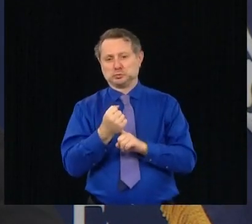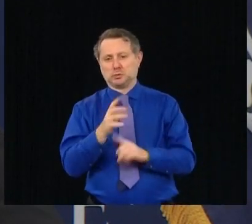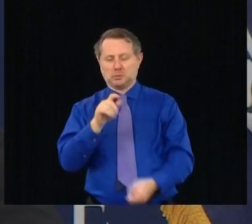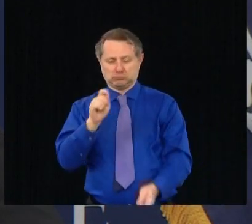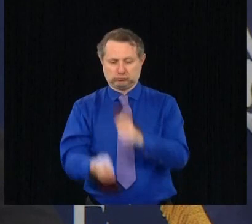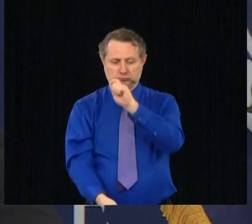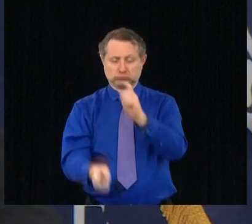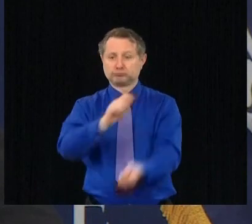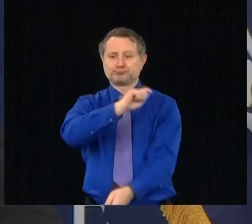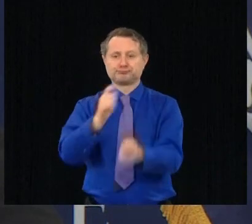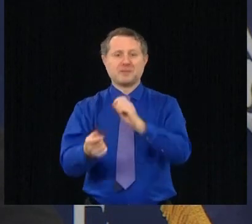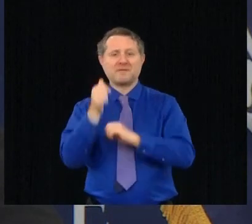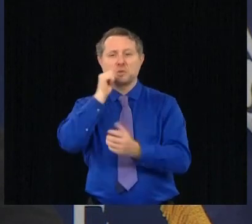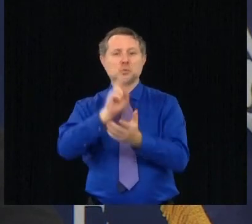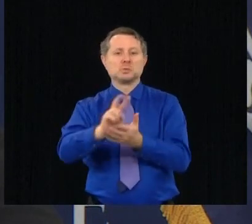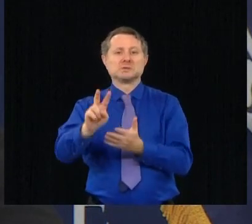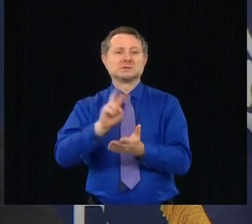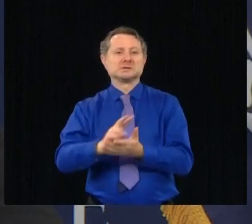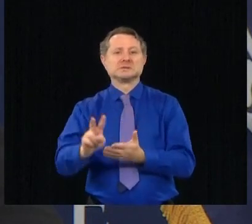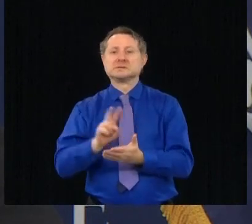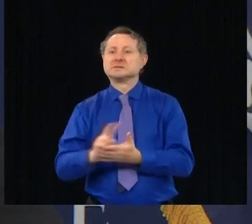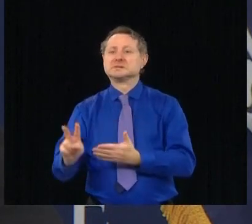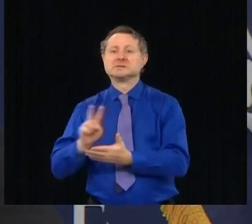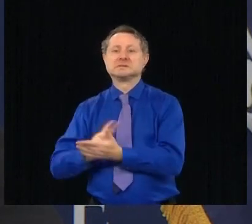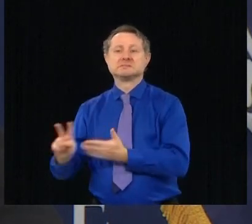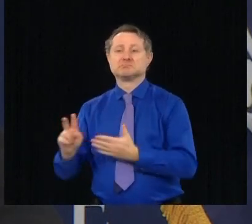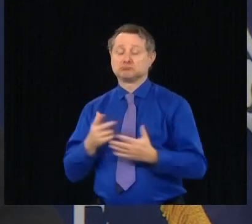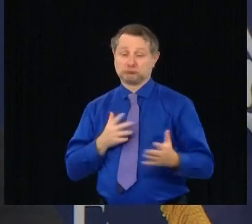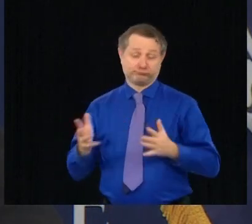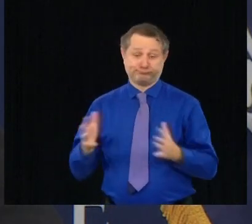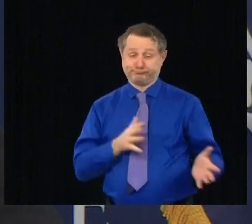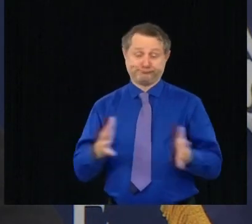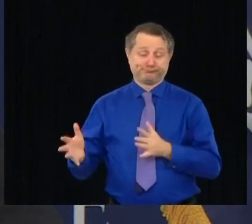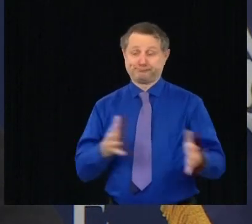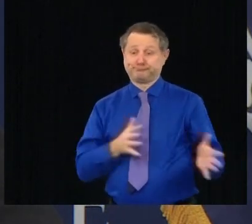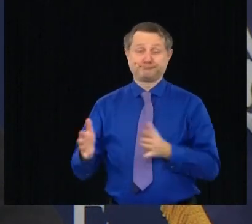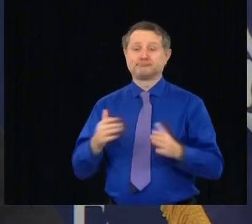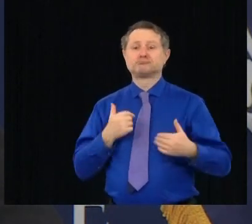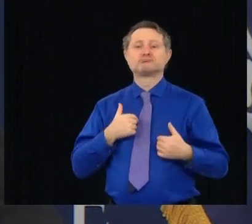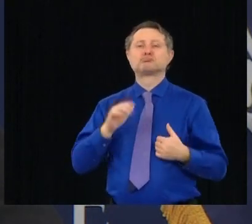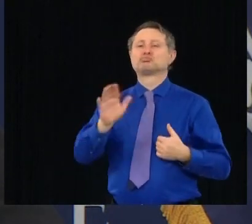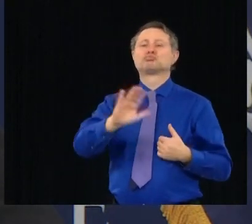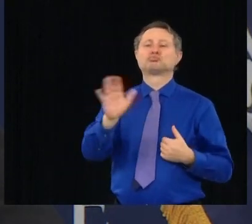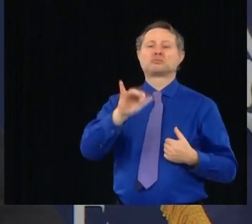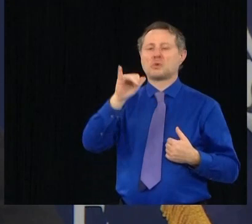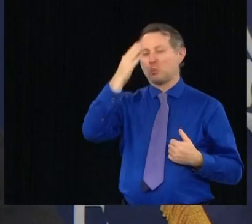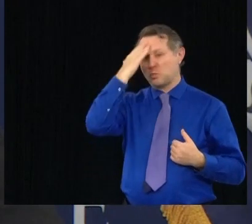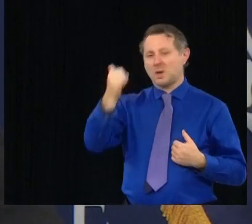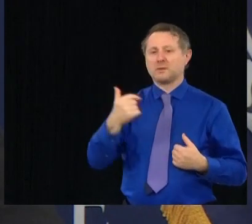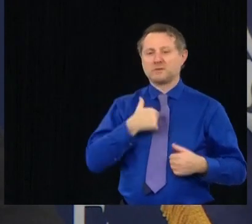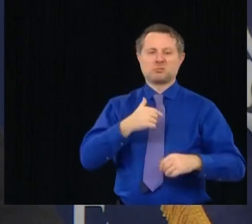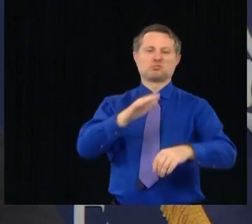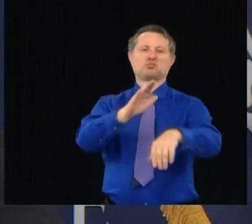AND I'M NOT GOING TO DO THAT.